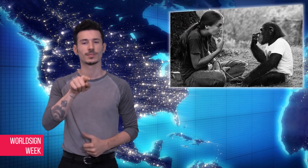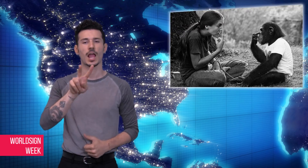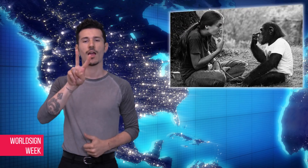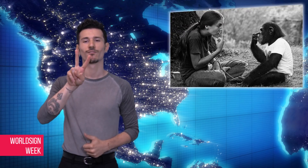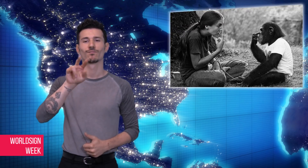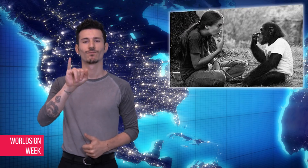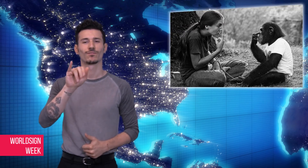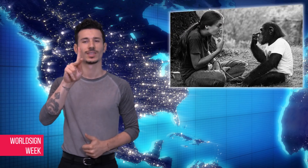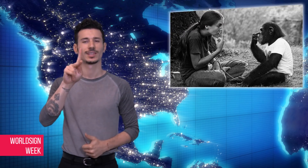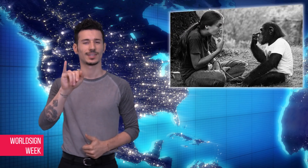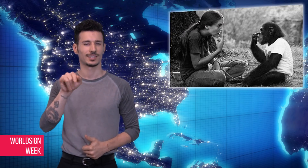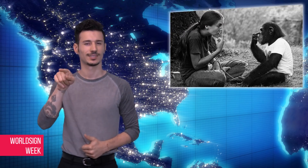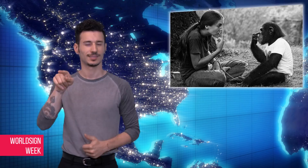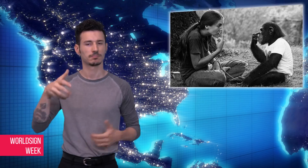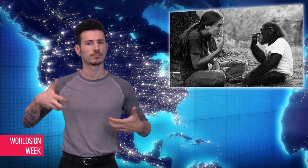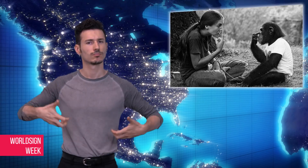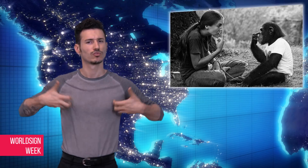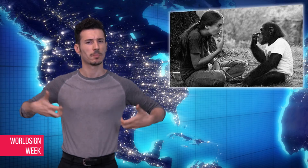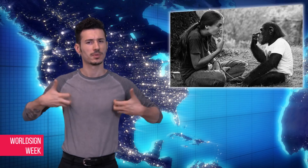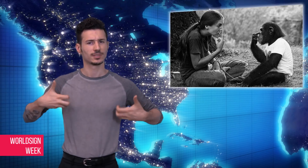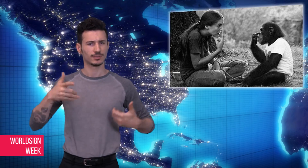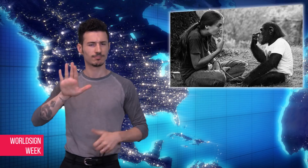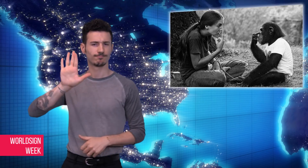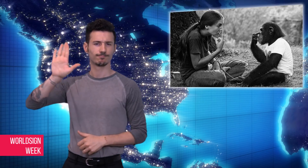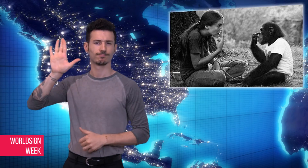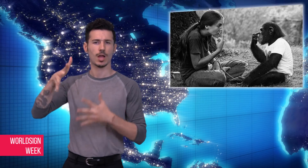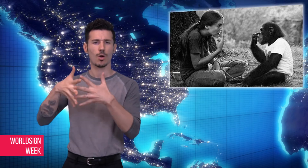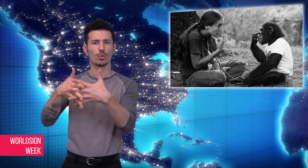This is Viki, a chimpanzee in the